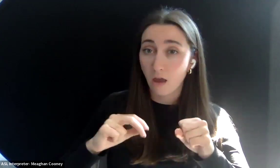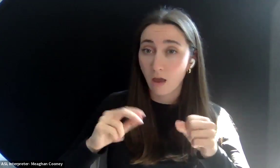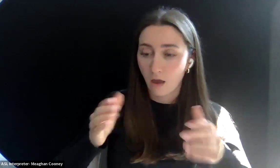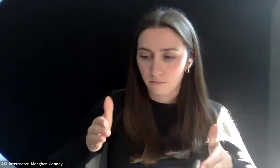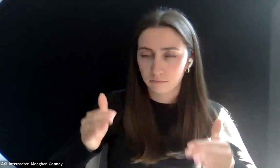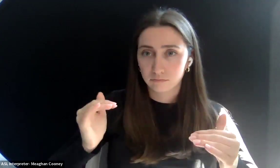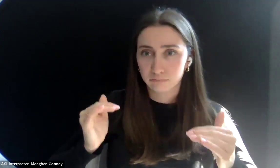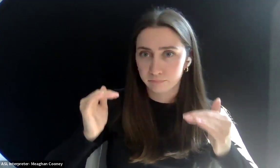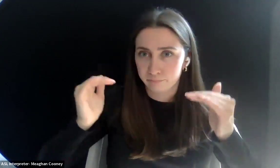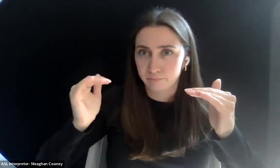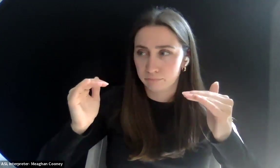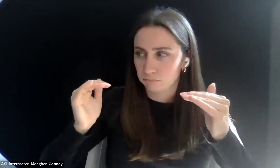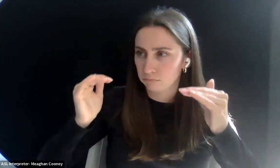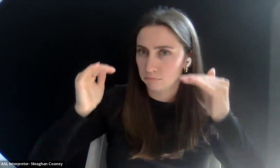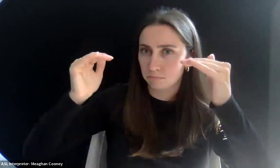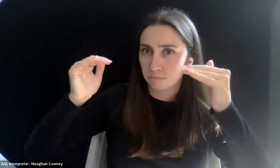relative to the recommended standard.